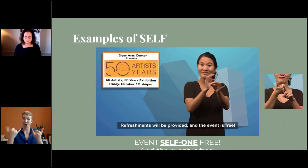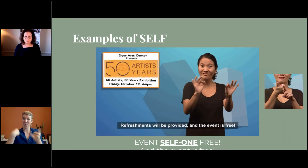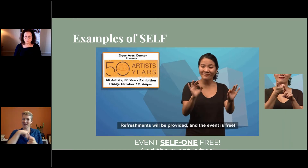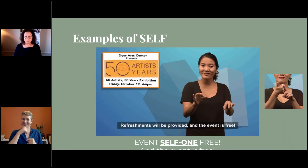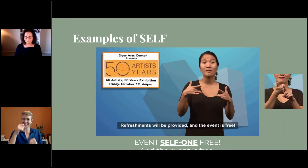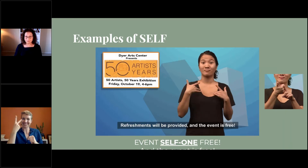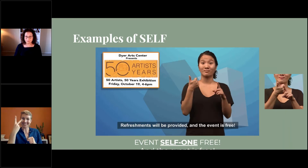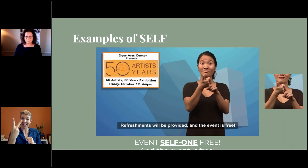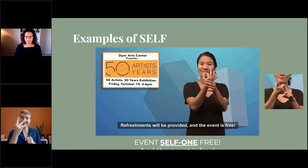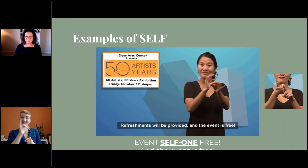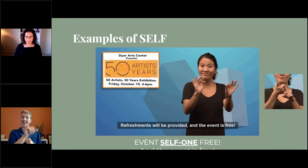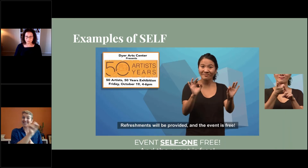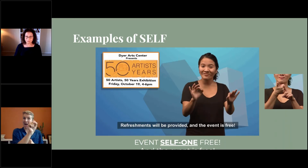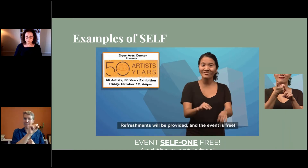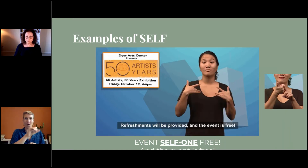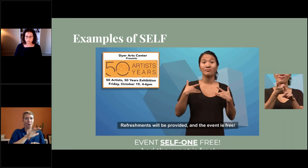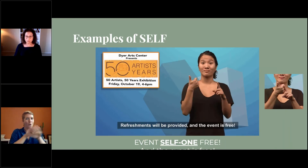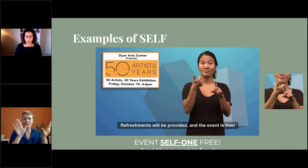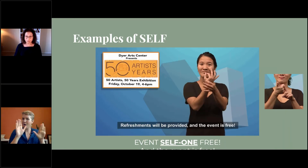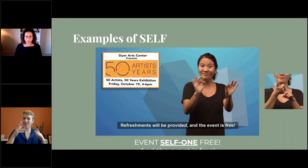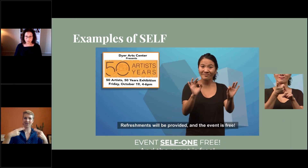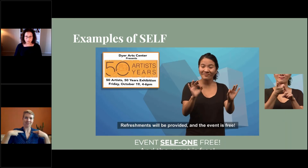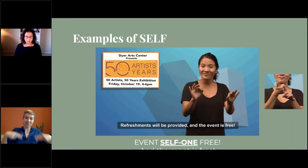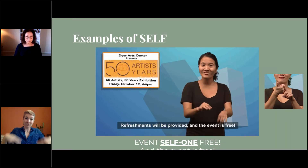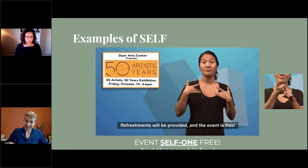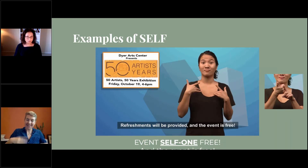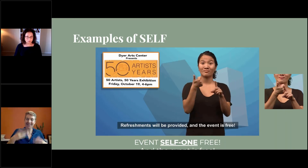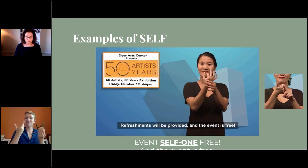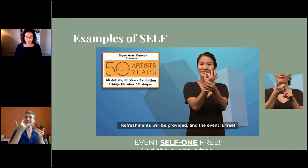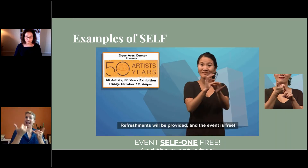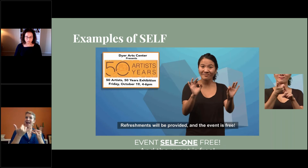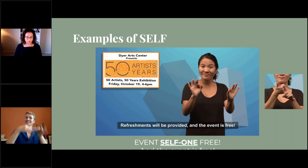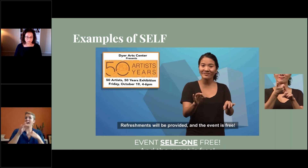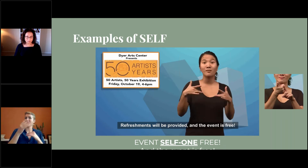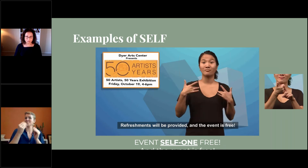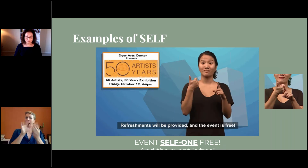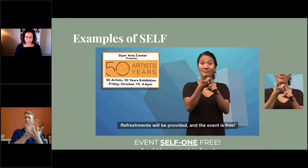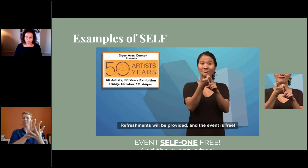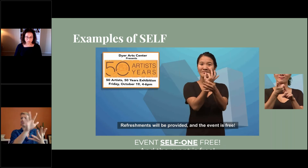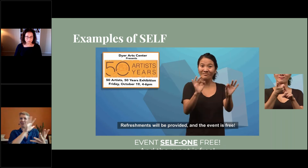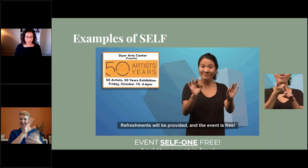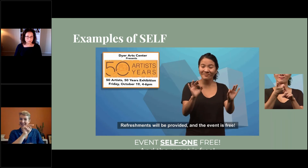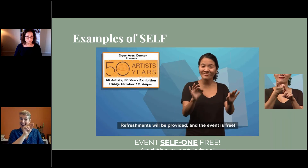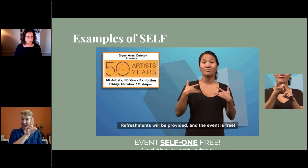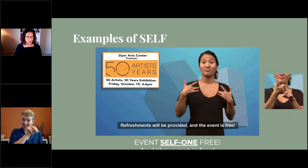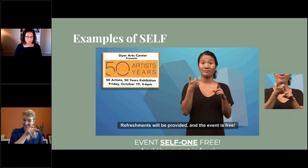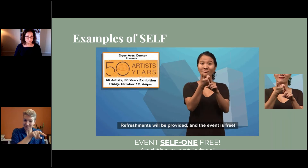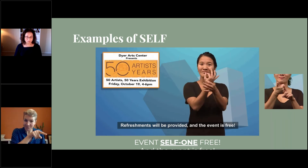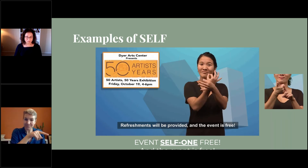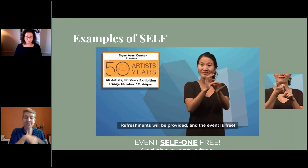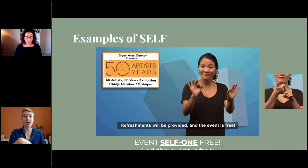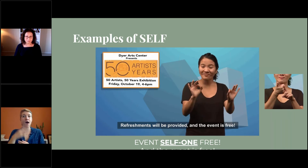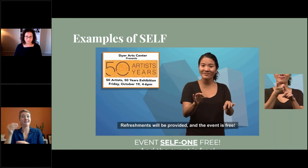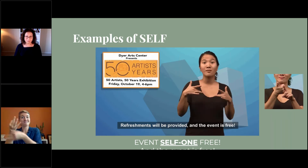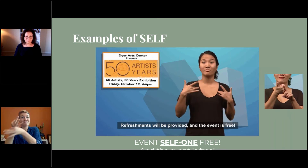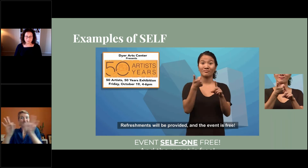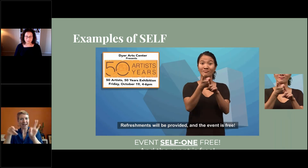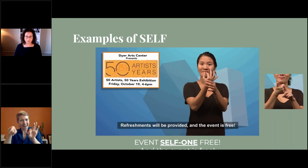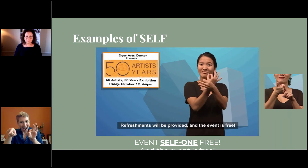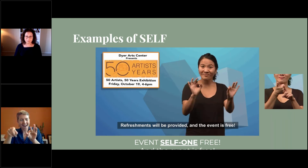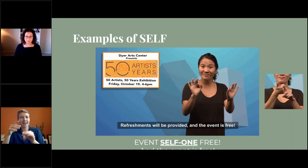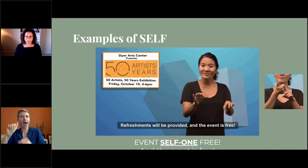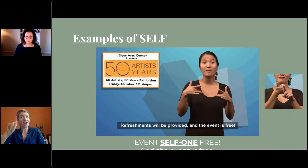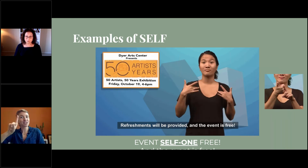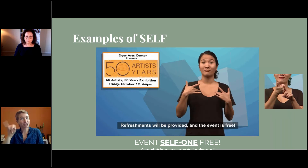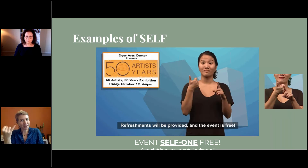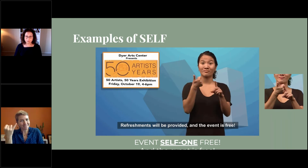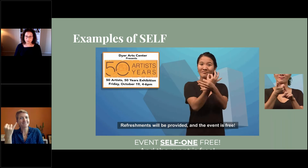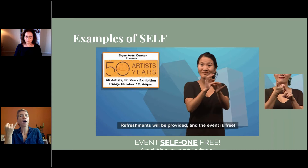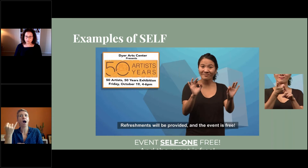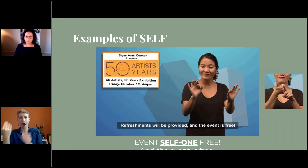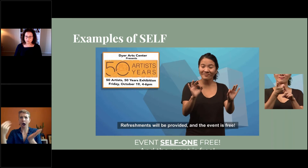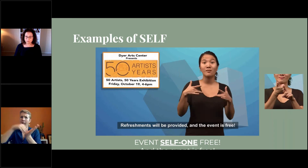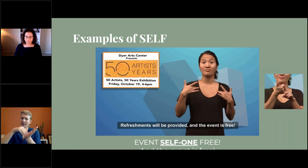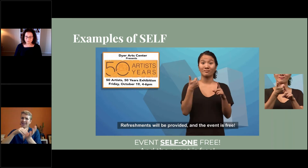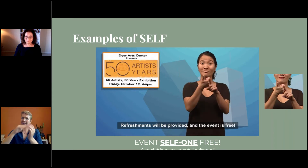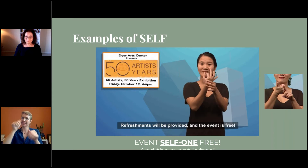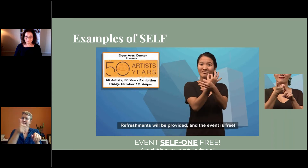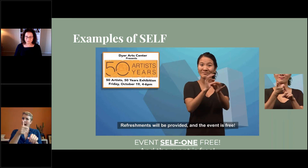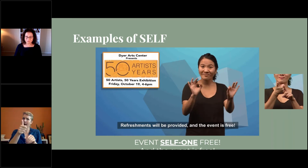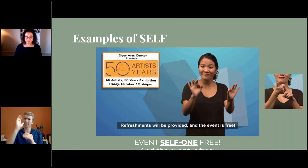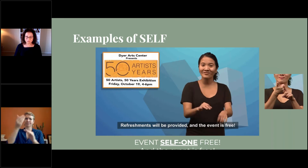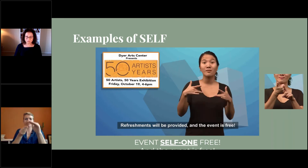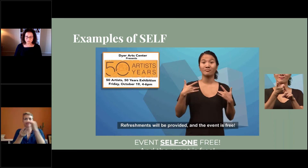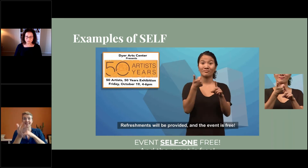And now in this third example, we’re seeing that the subject is no longer a human entity and is now a more abstract noun, and `free’ is an adjective.